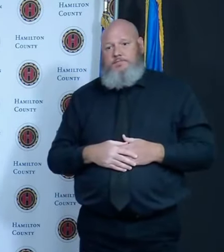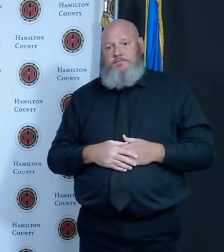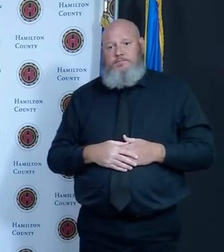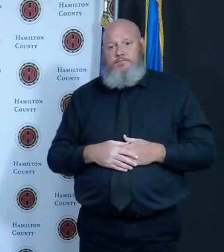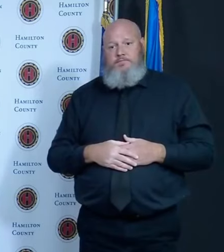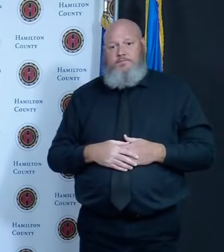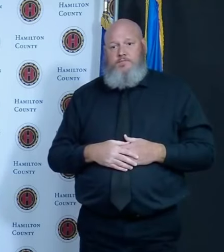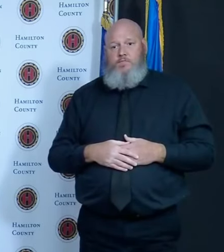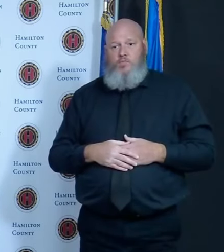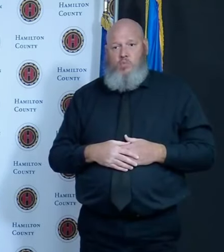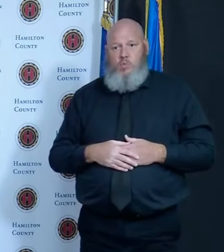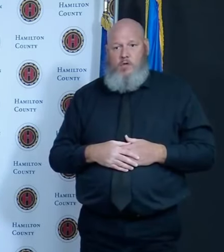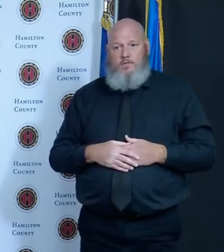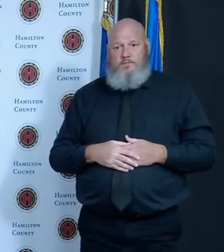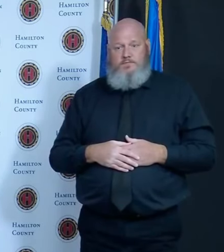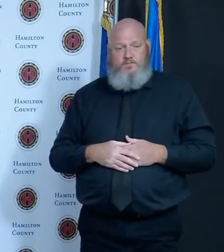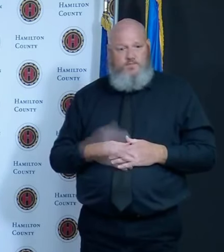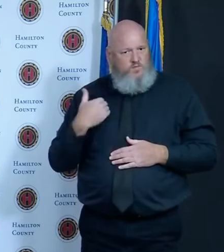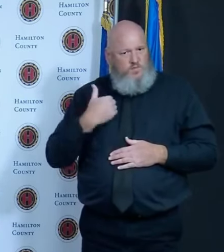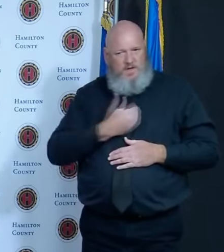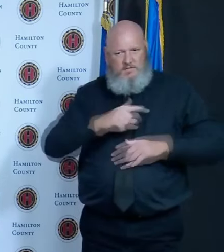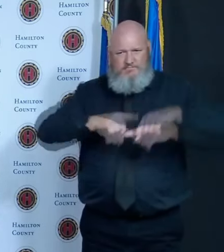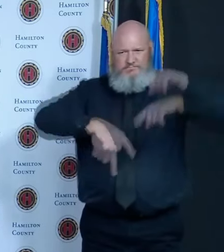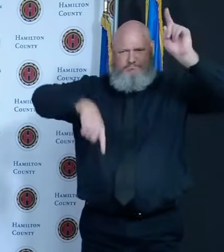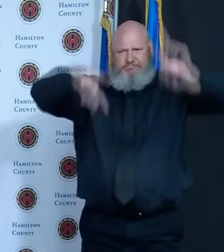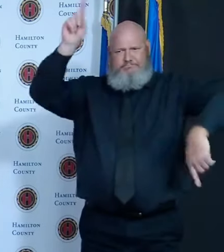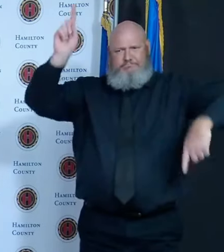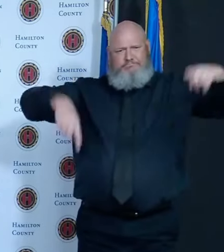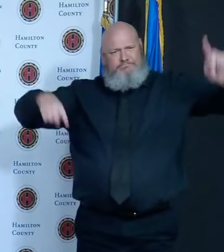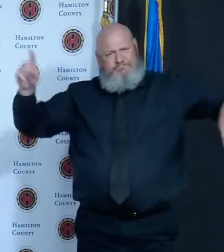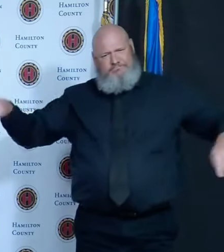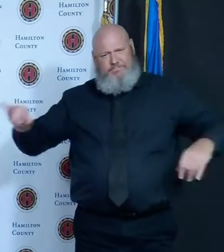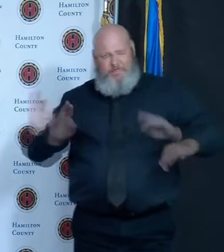we have lots of different types of businesses that will have lots of